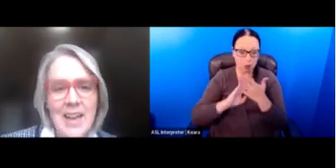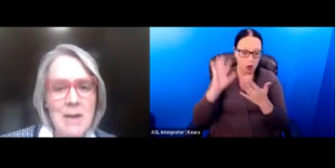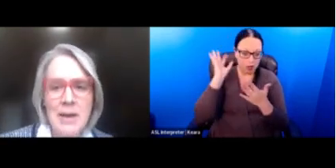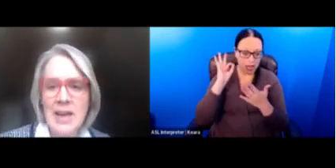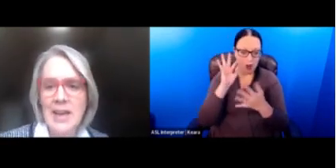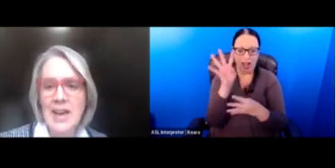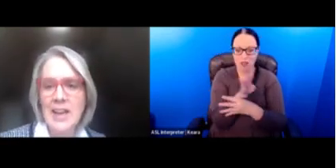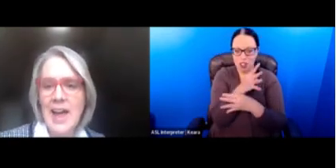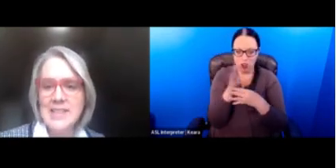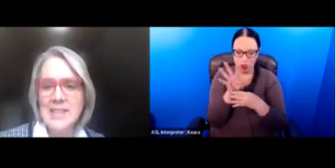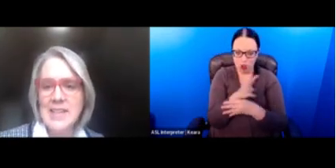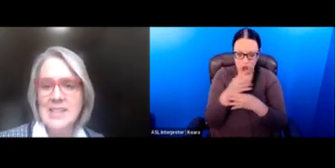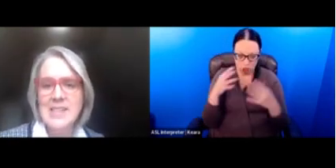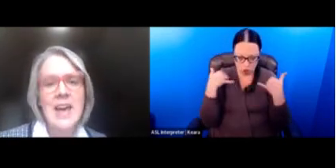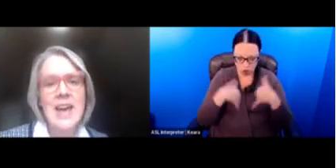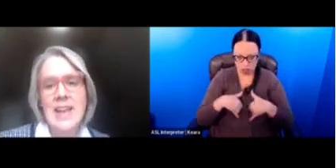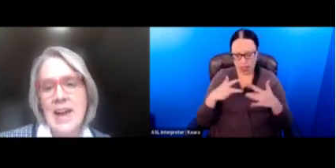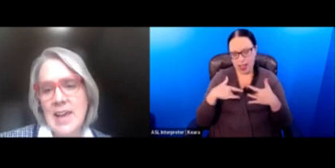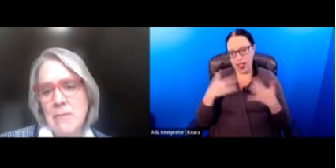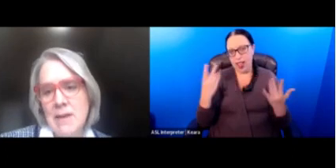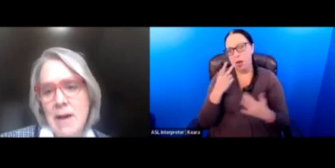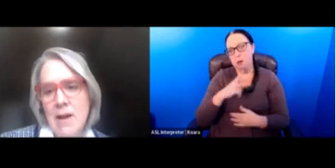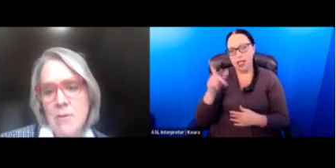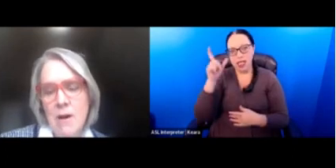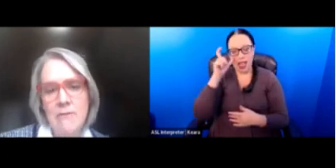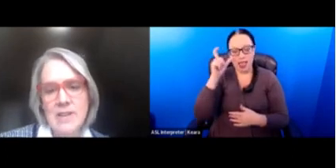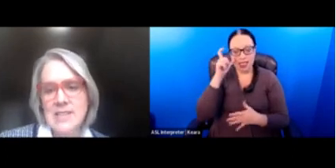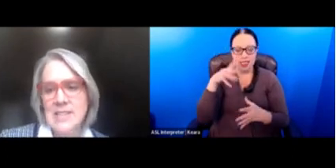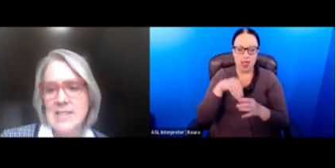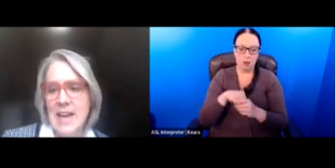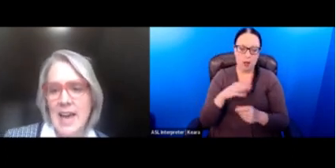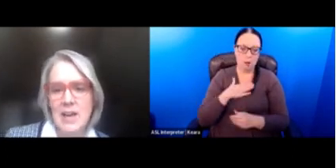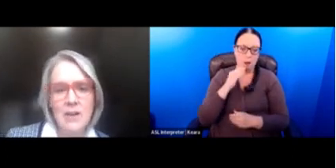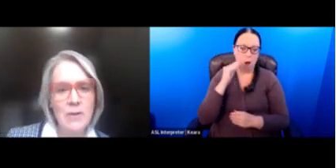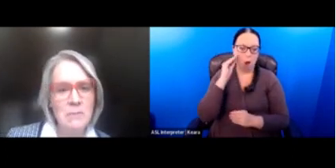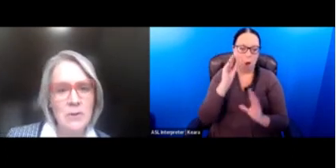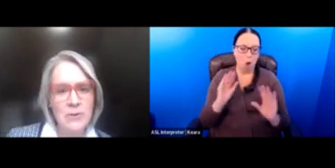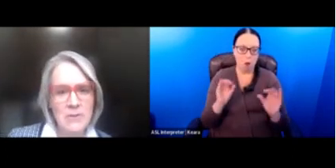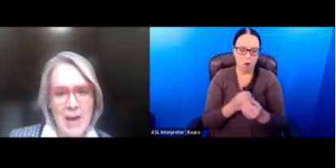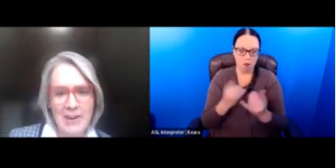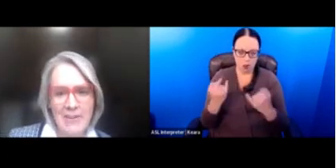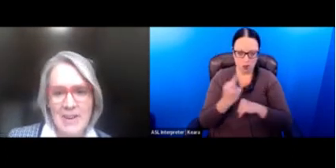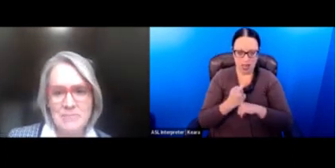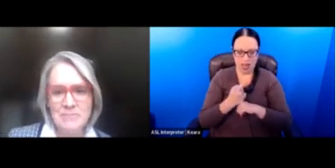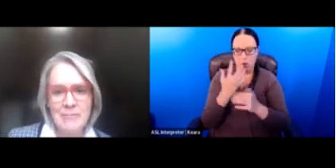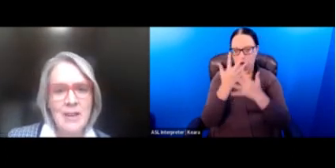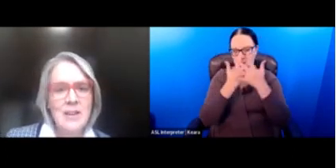black and white jacket like pink glasses. And I am in my home office today with a blurred